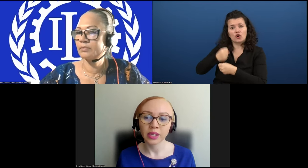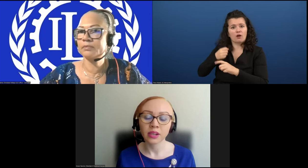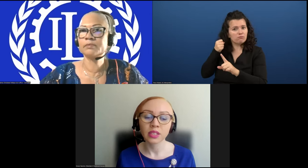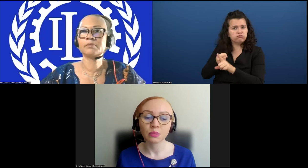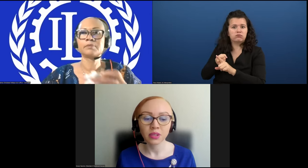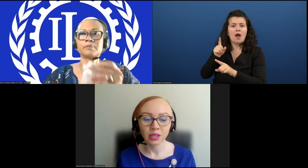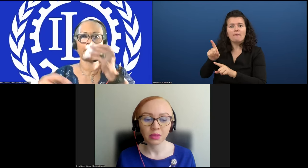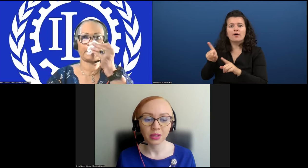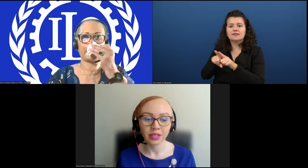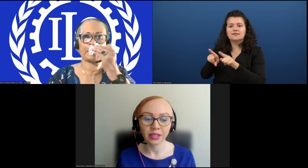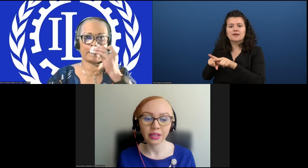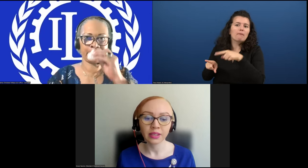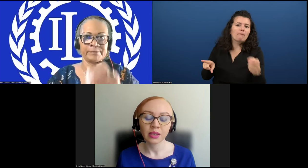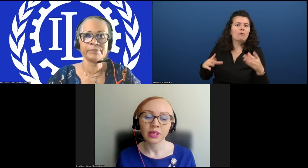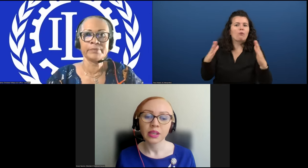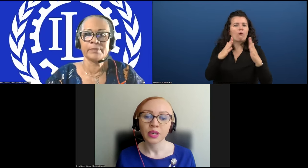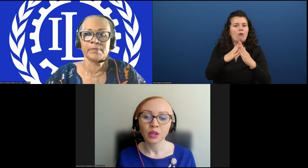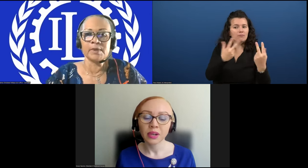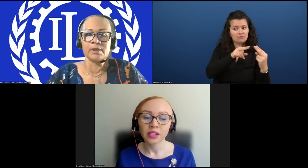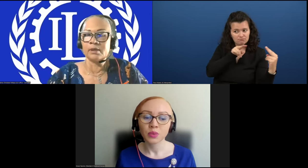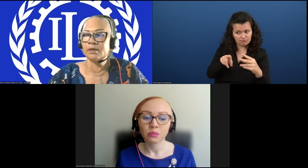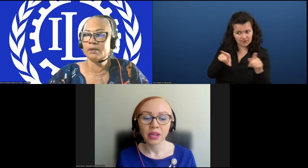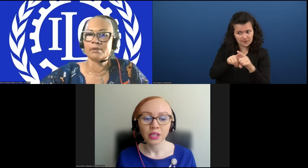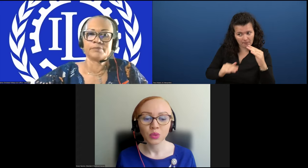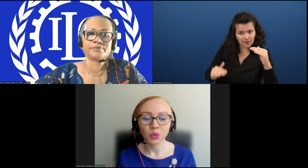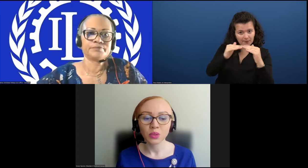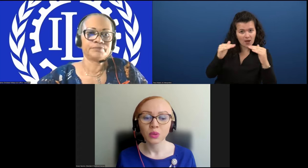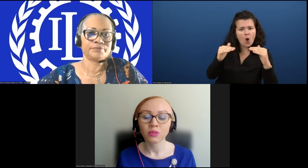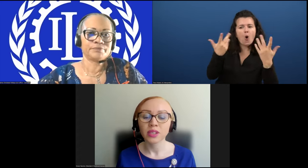10:52:13 are and support them accordingly. In our plans we are planning to also have